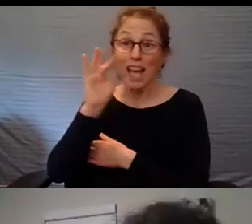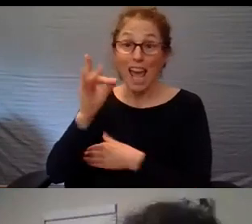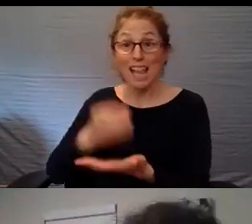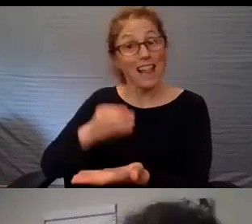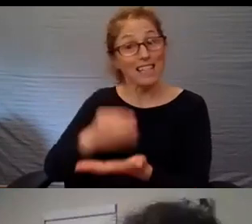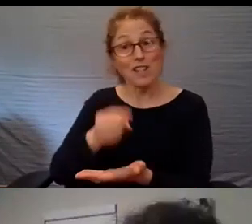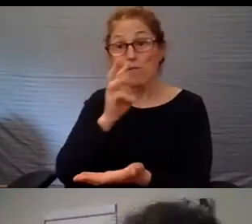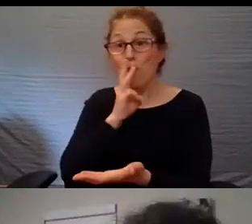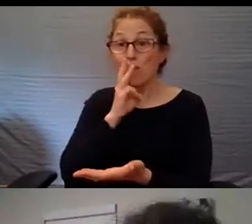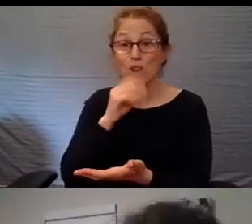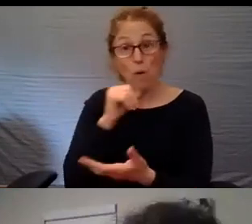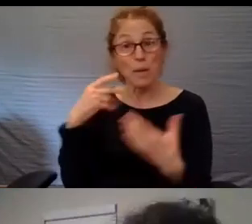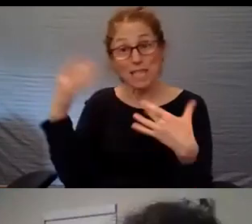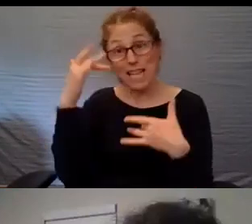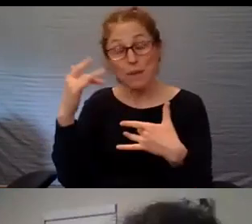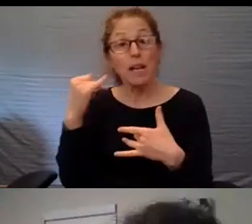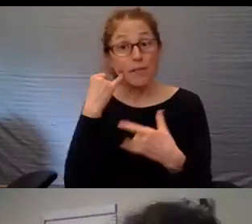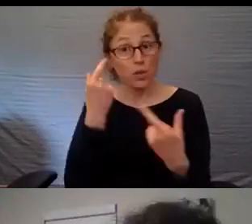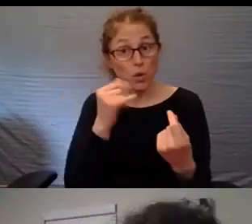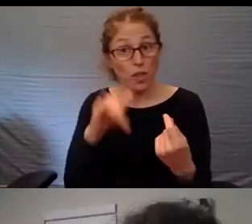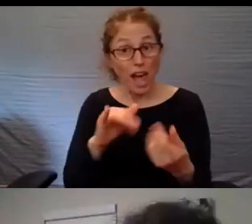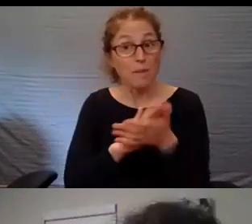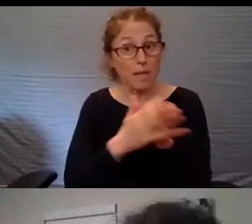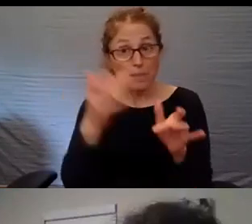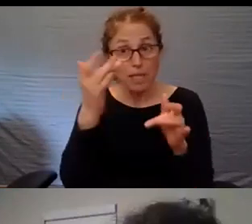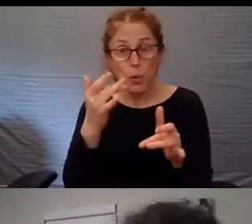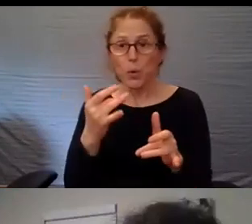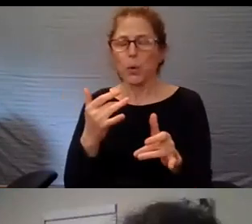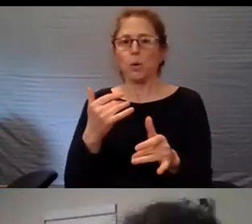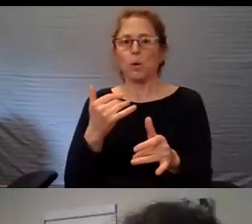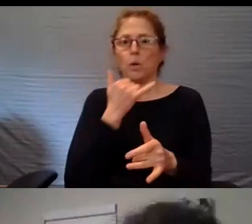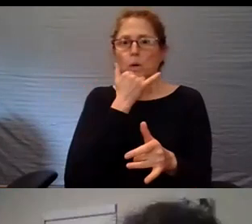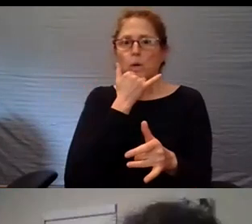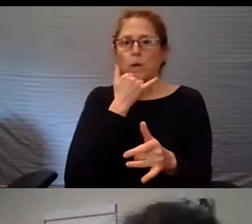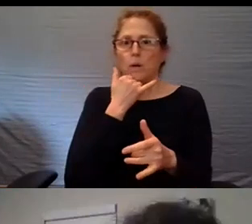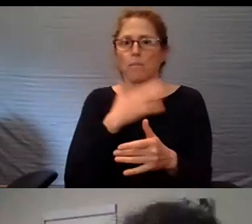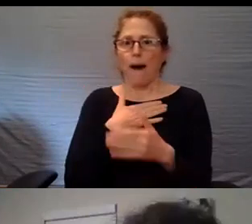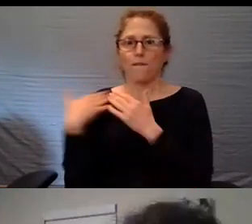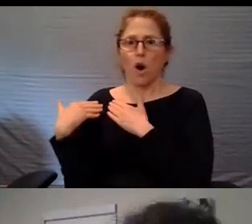water, if you are sick, it must be something on you. It must be something you're doing.